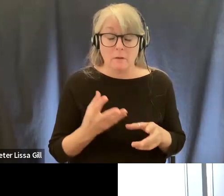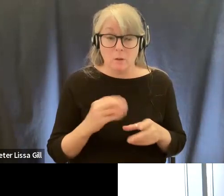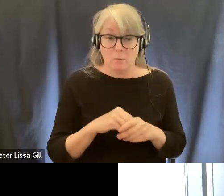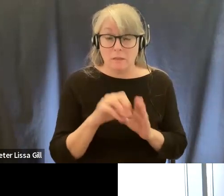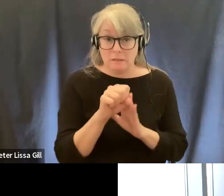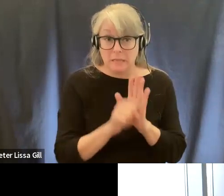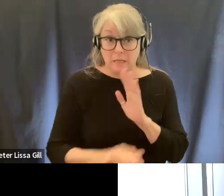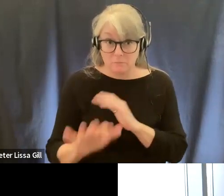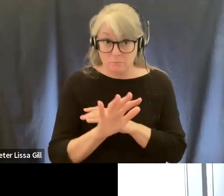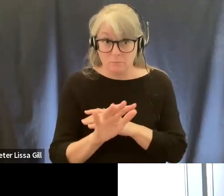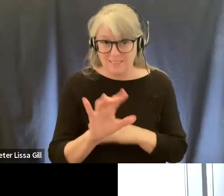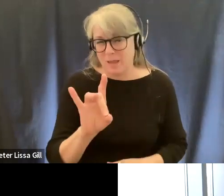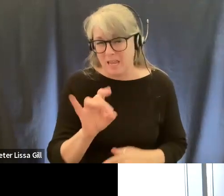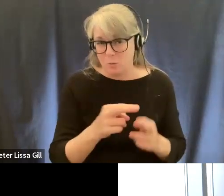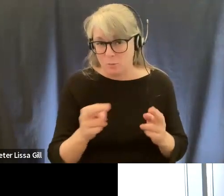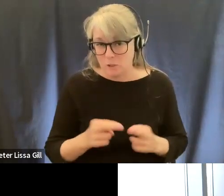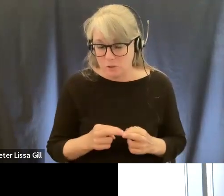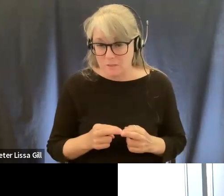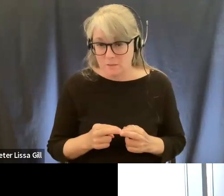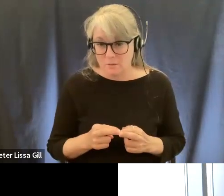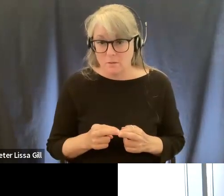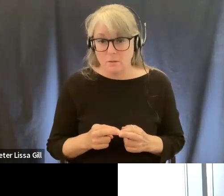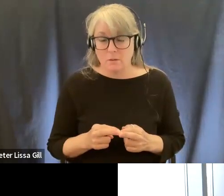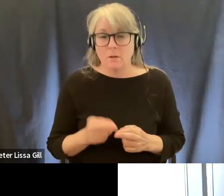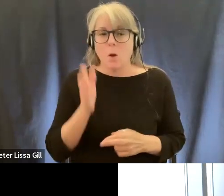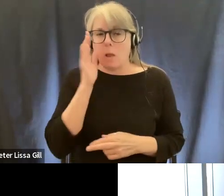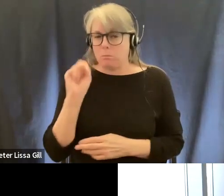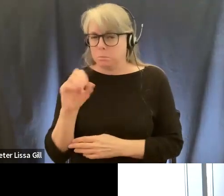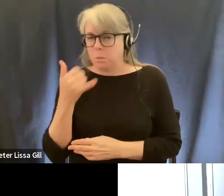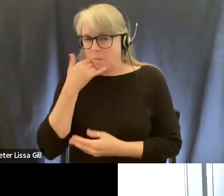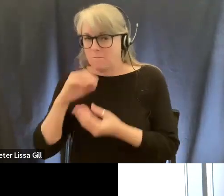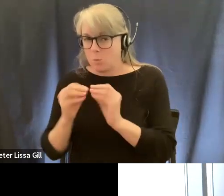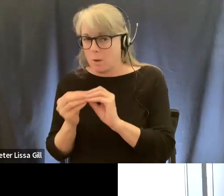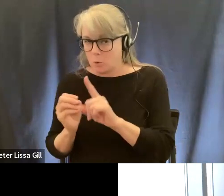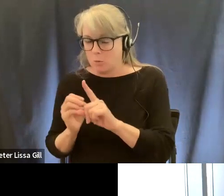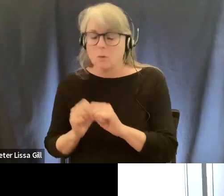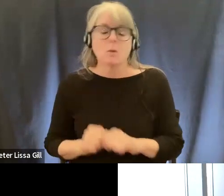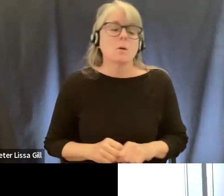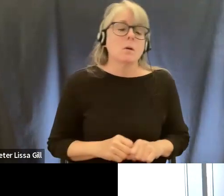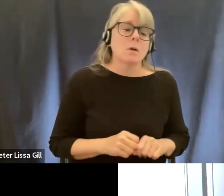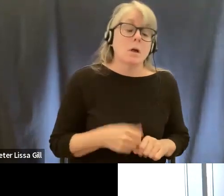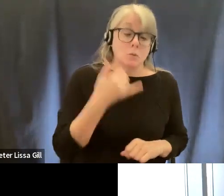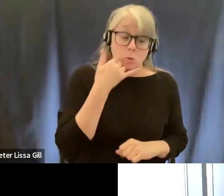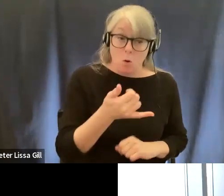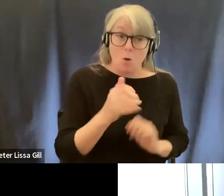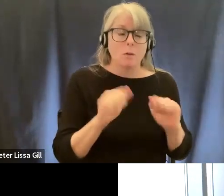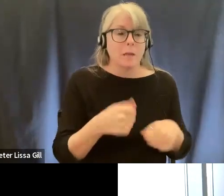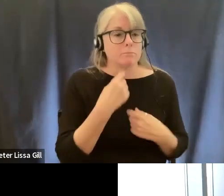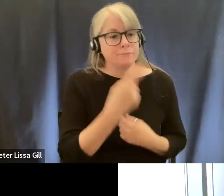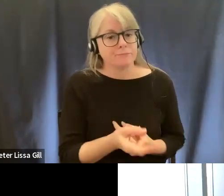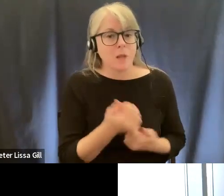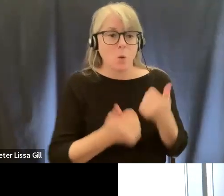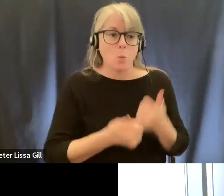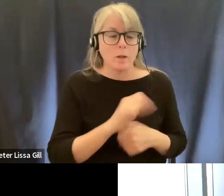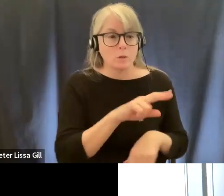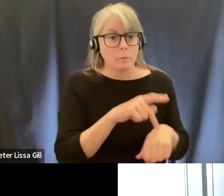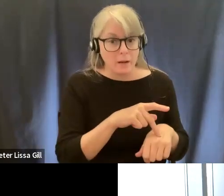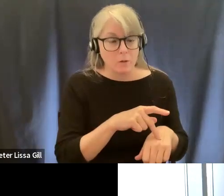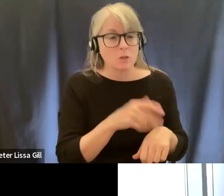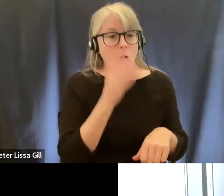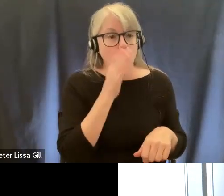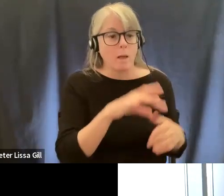You can choose which pairs you're in and it will redirect you to that specific ADRC and they will be able to tell you what resources are available in that area for those things.